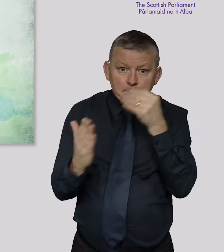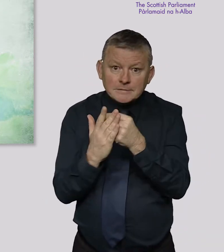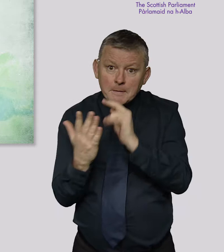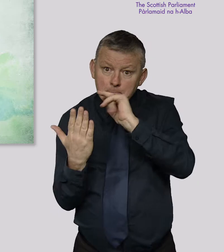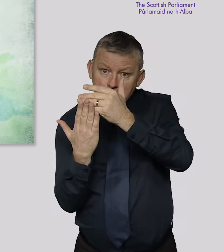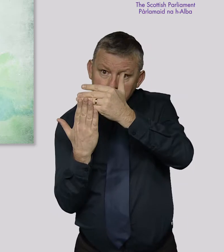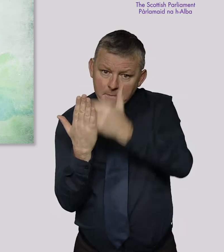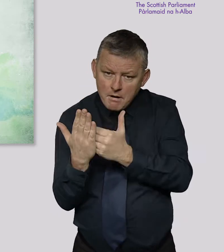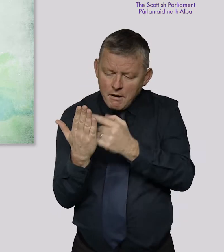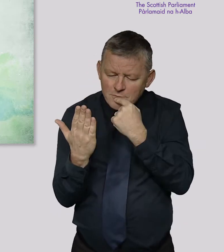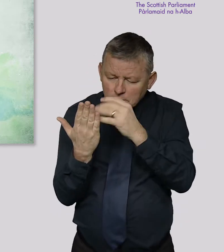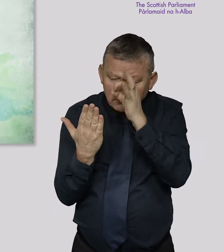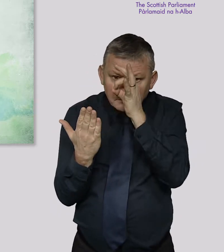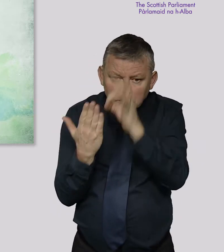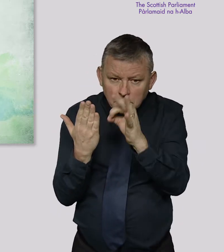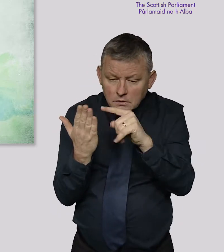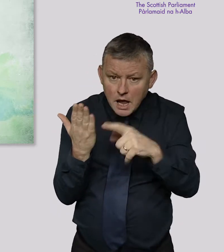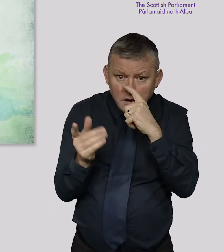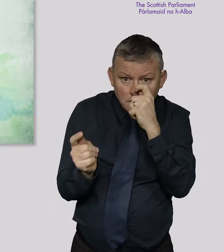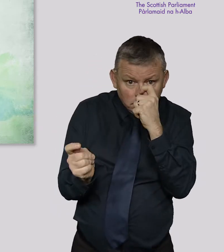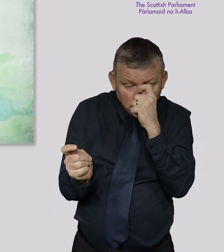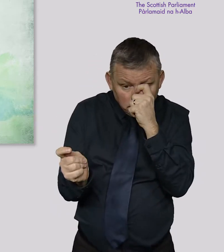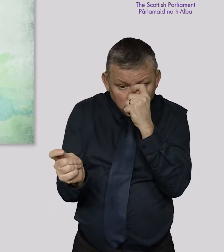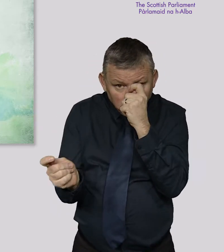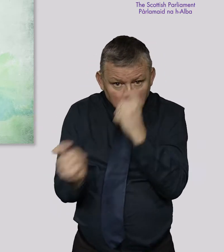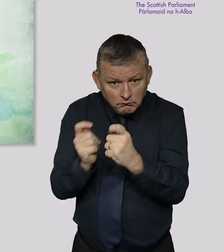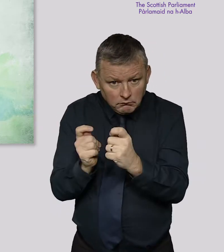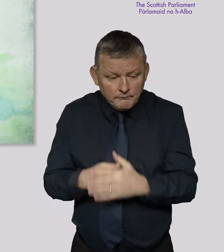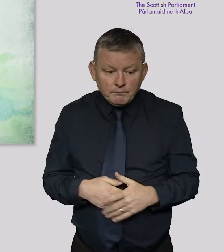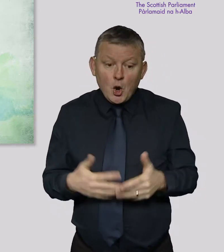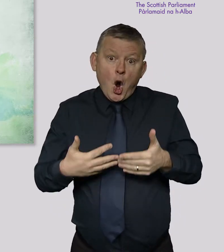and any proposed amendments (changes).